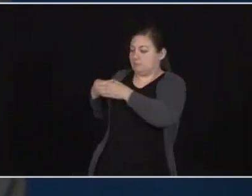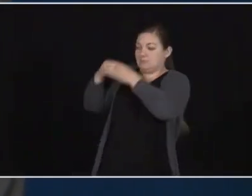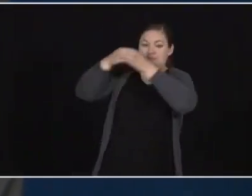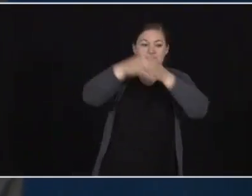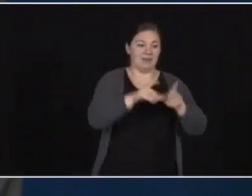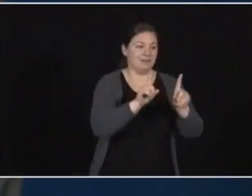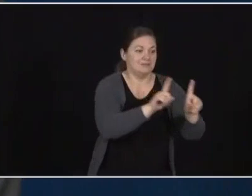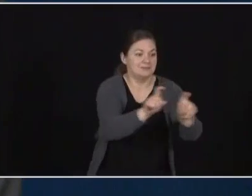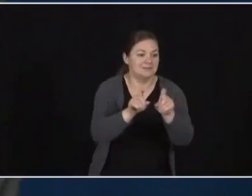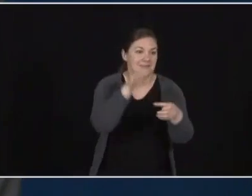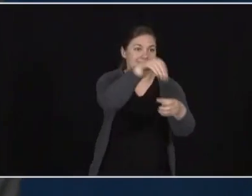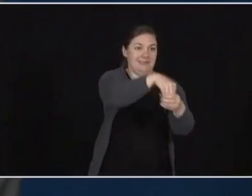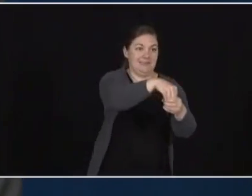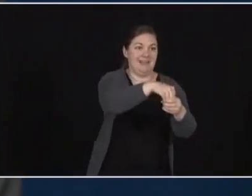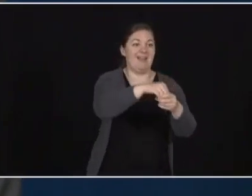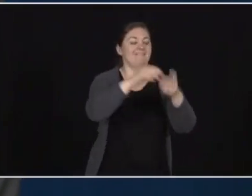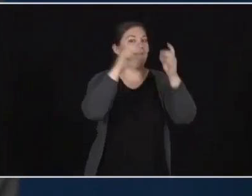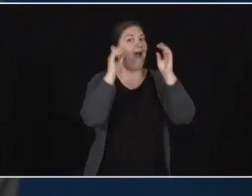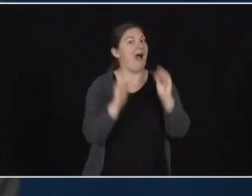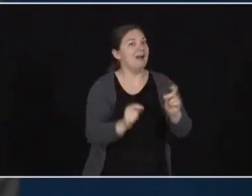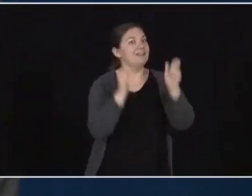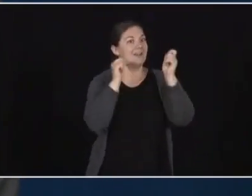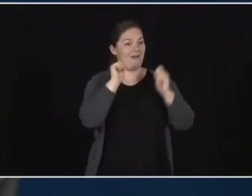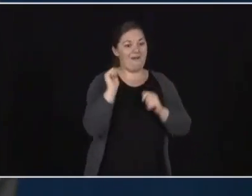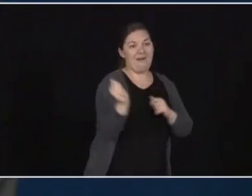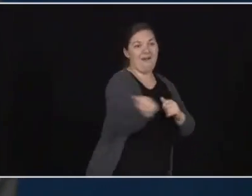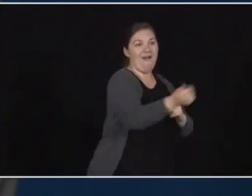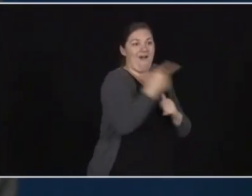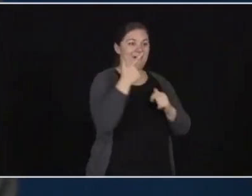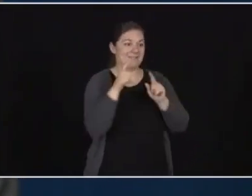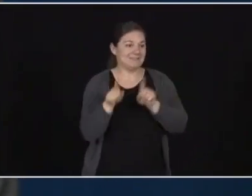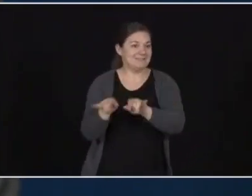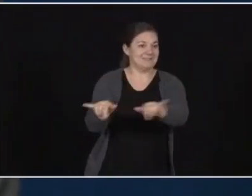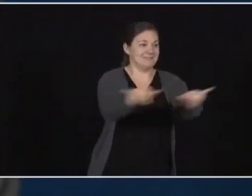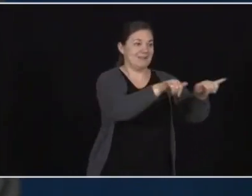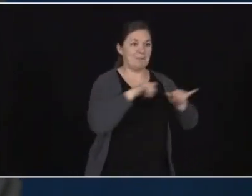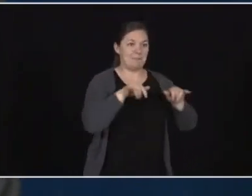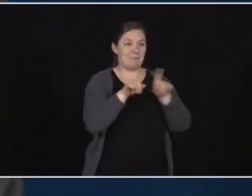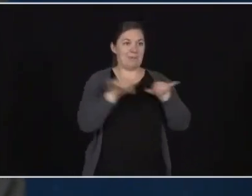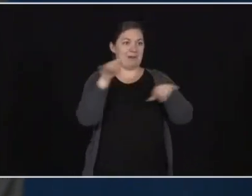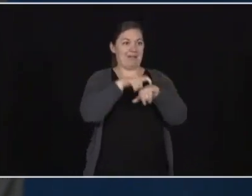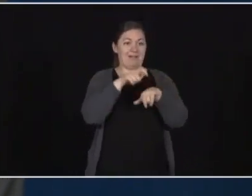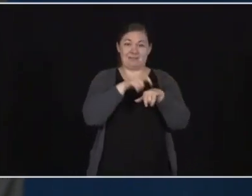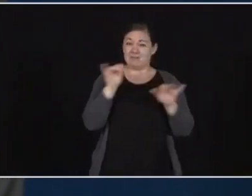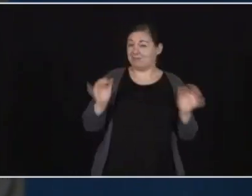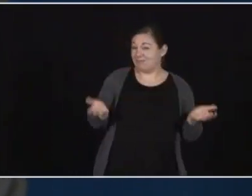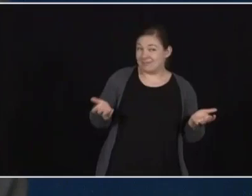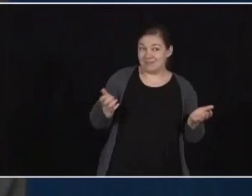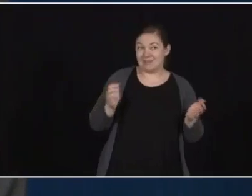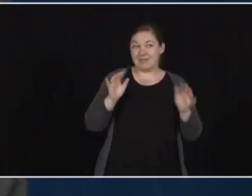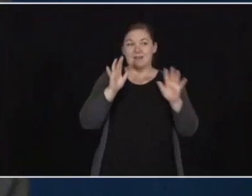facility to ensure that those who live or work in that facility are all provided an opportunity and testing will be completed.